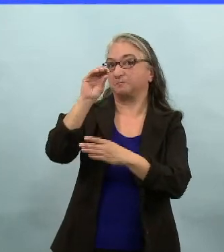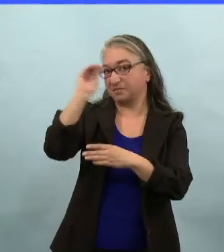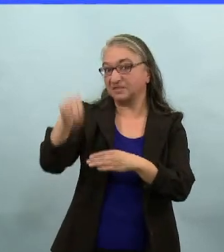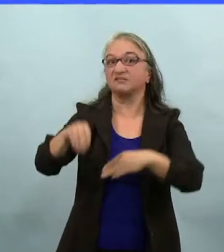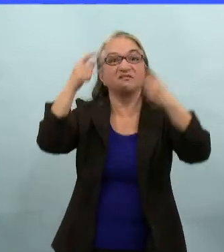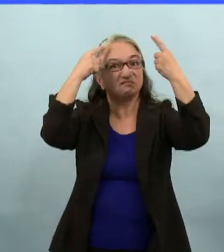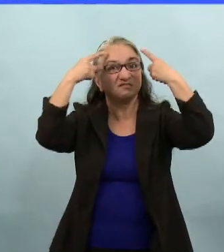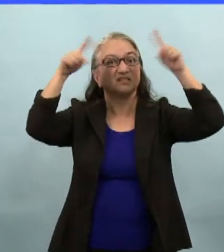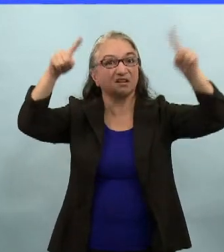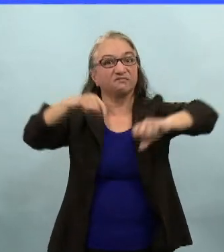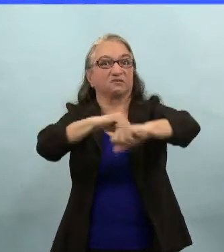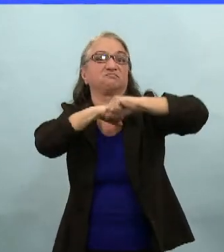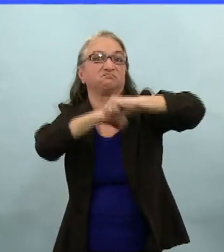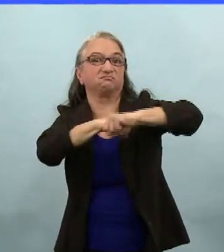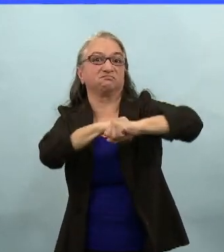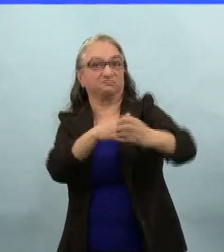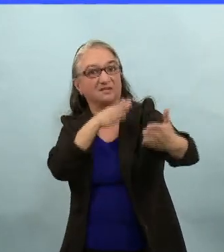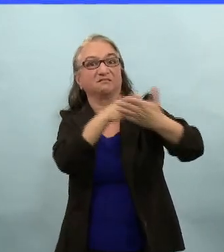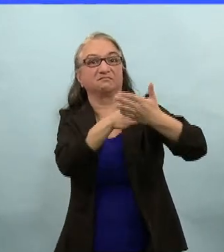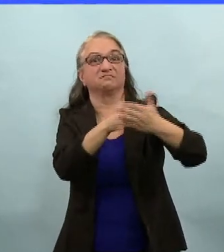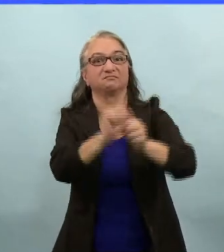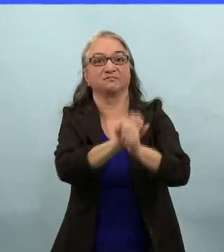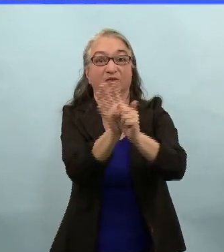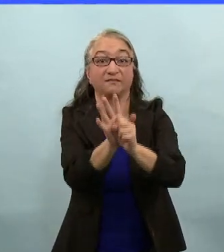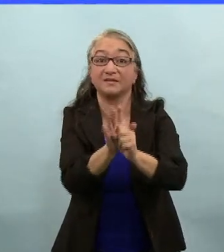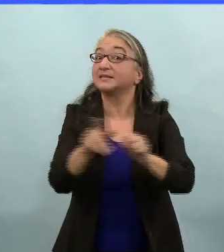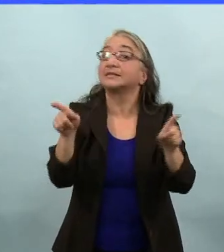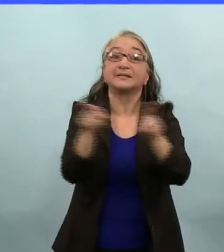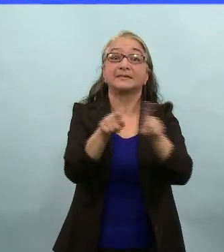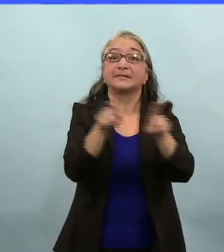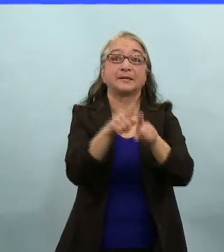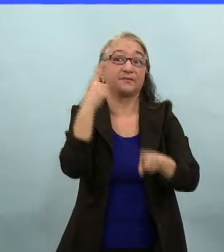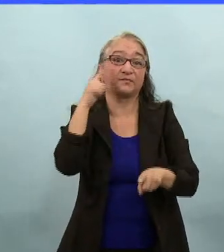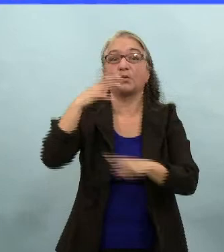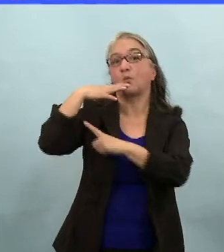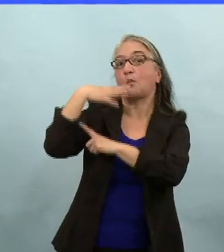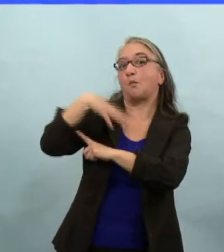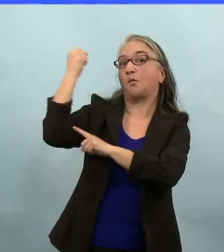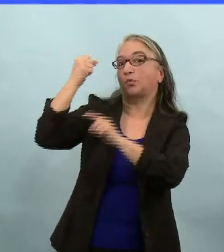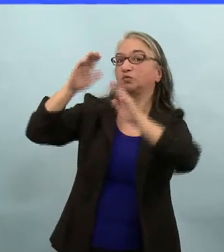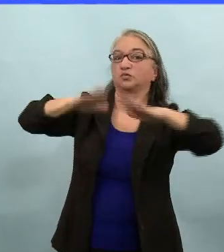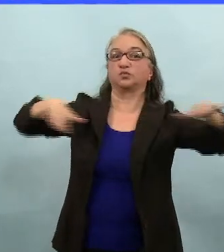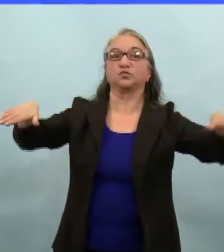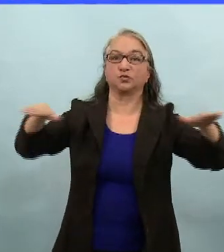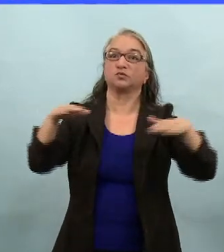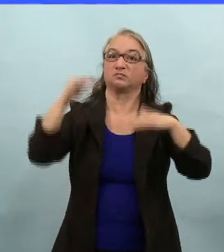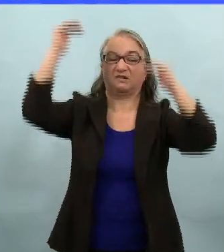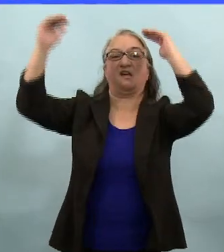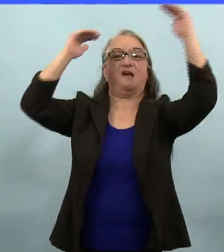protection that the vaccines provided for older children and adults the study also showed that